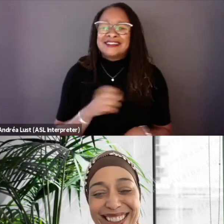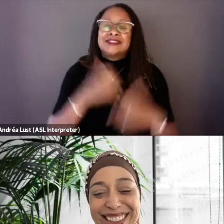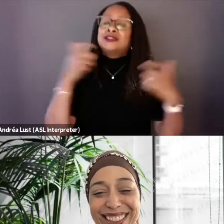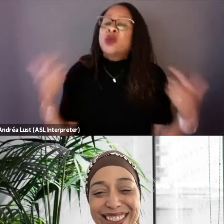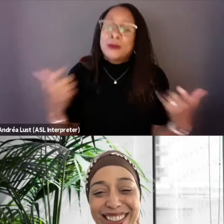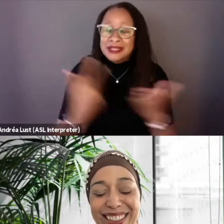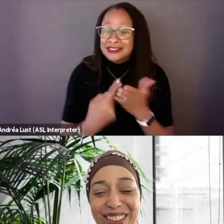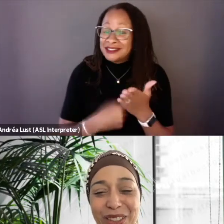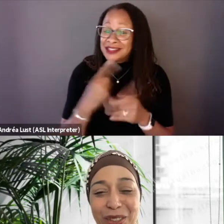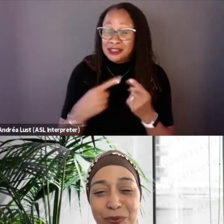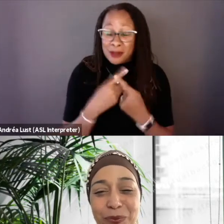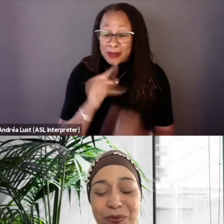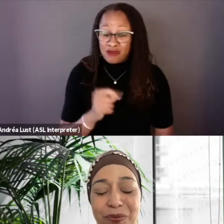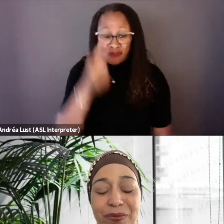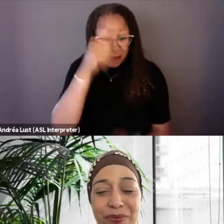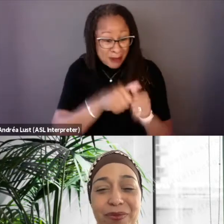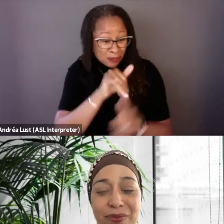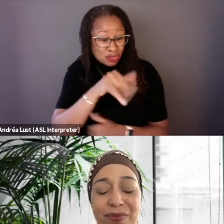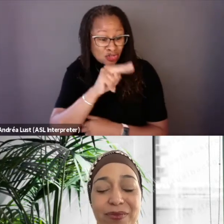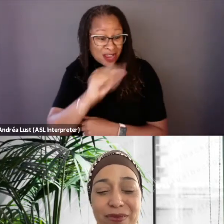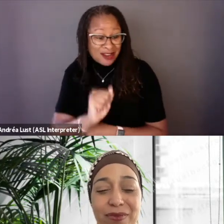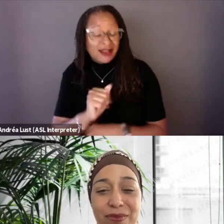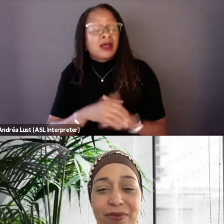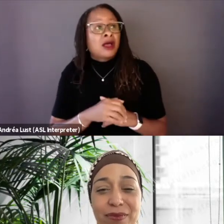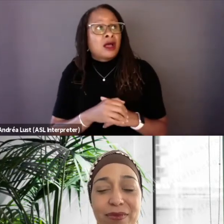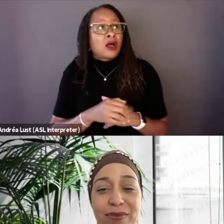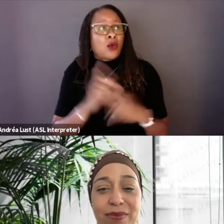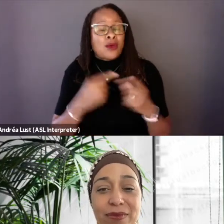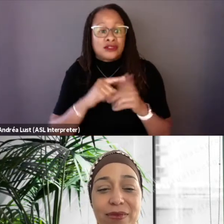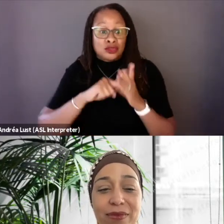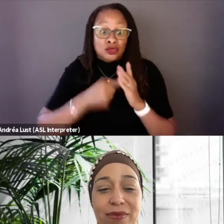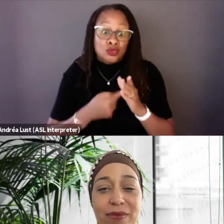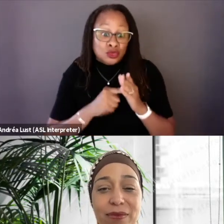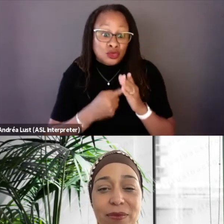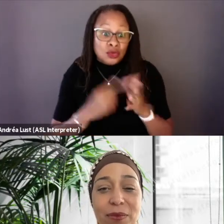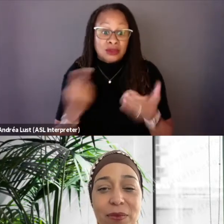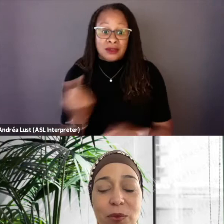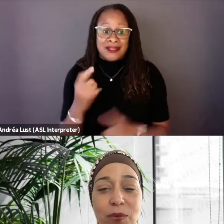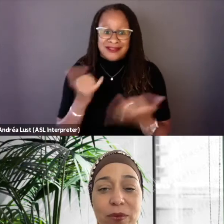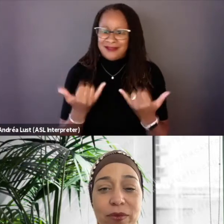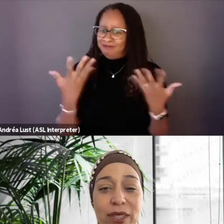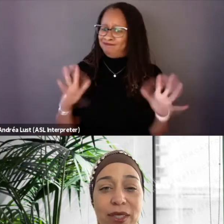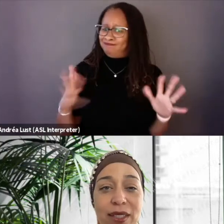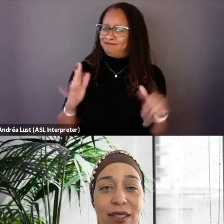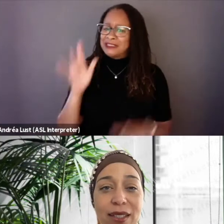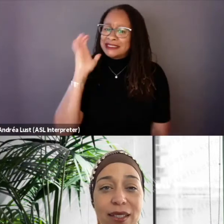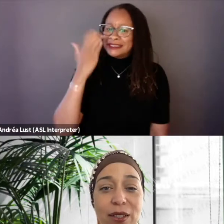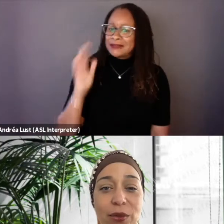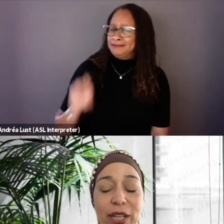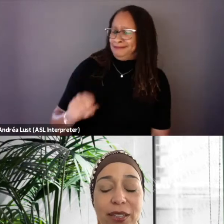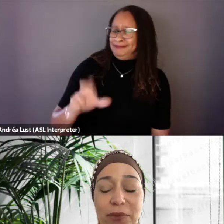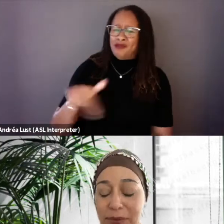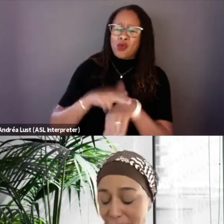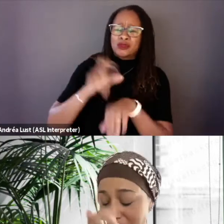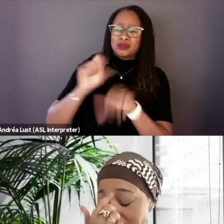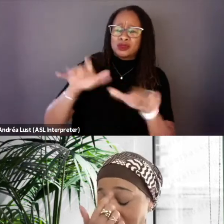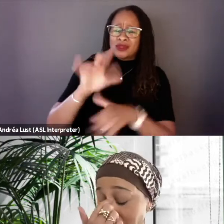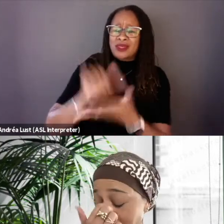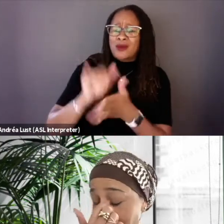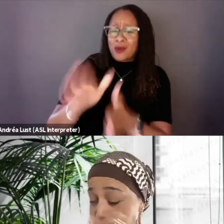because remember Jana, when you're beginning something... Now that it's done, it looks like, oh, of course you would do it like that. But at the beginning, we weren't sure.